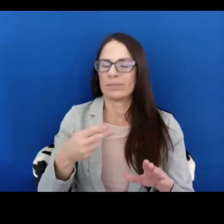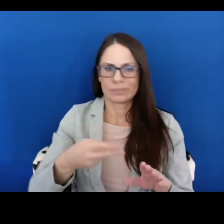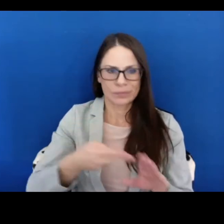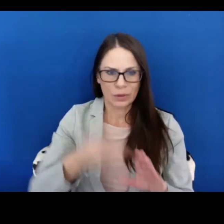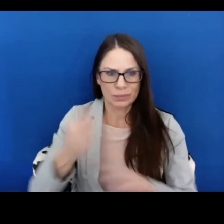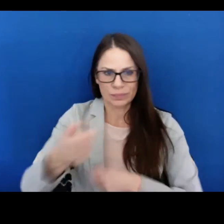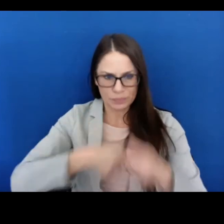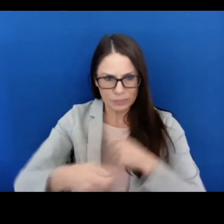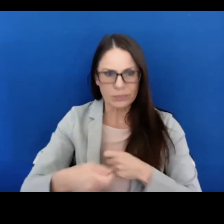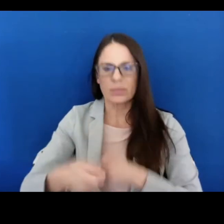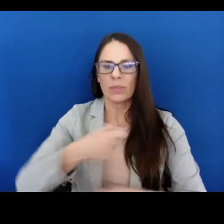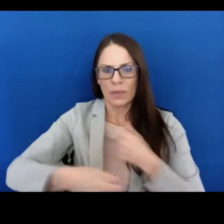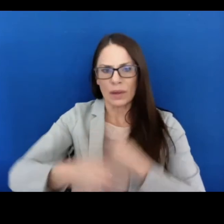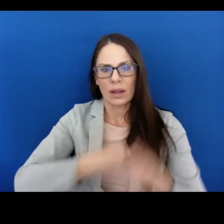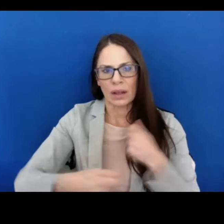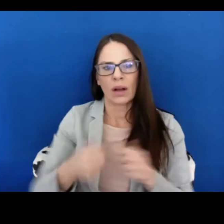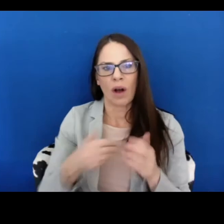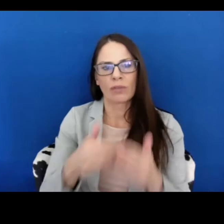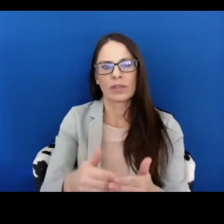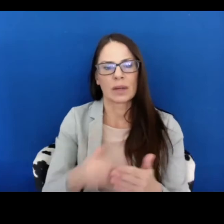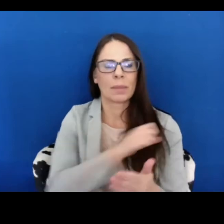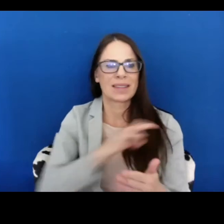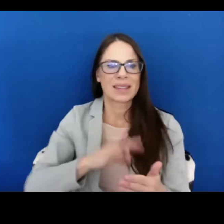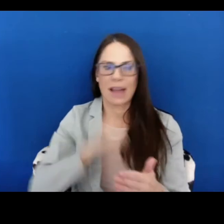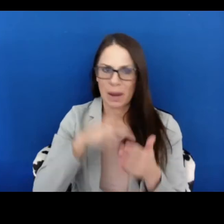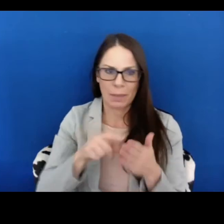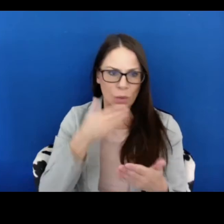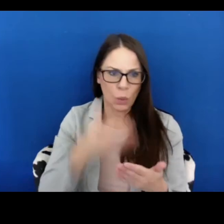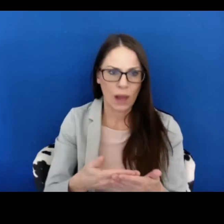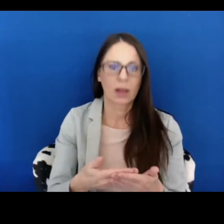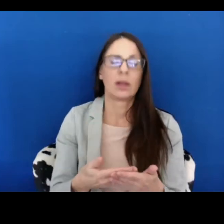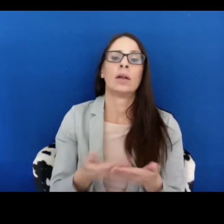direct care staff, good 15:17:08 research orientation shifted when